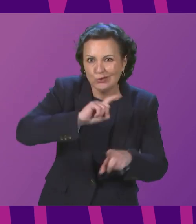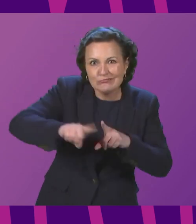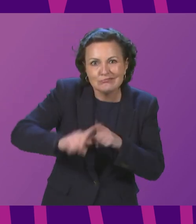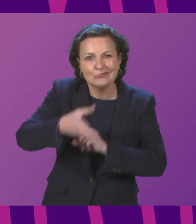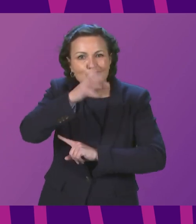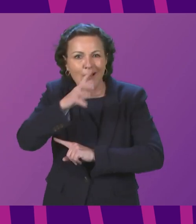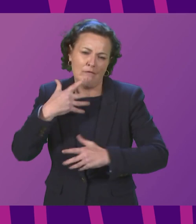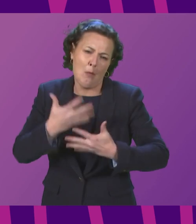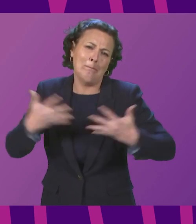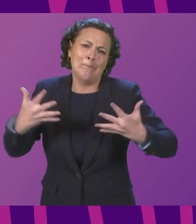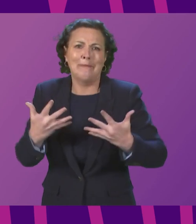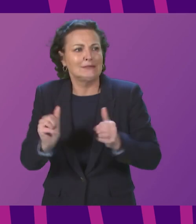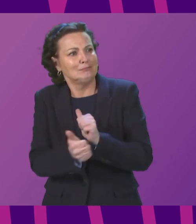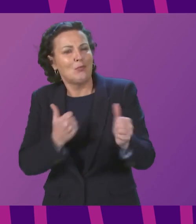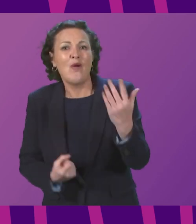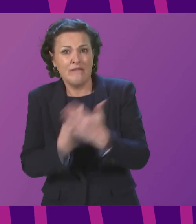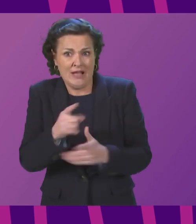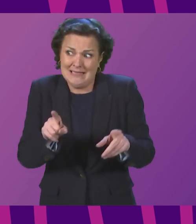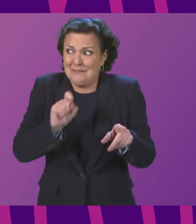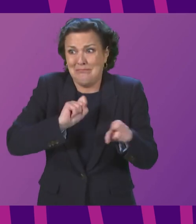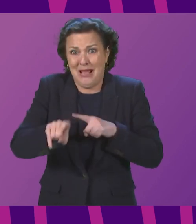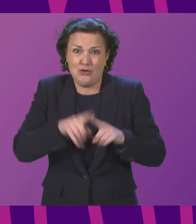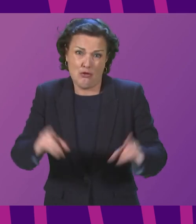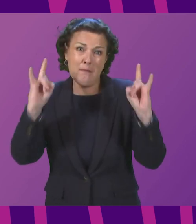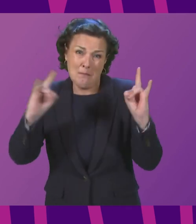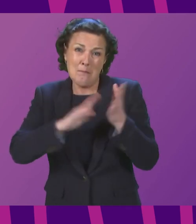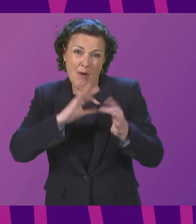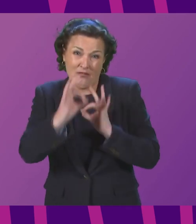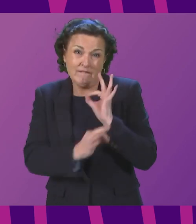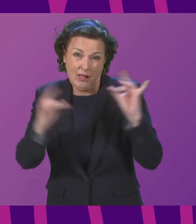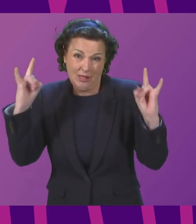not least for matches at Murrayfield. That is very much in our minds as we take decisions.